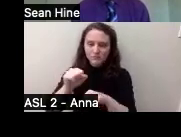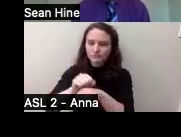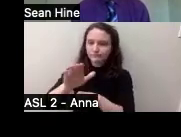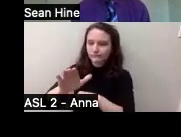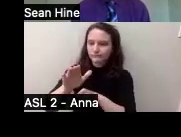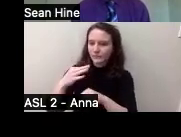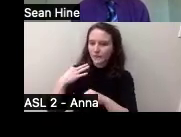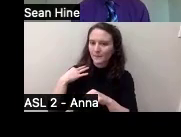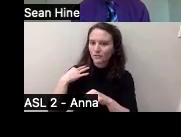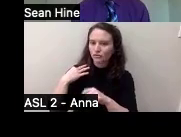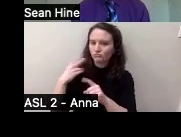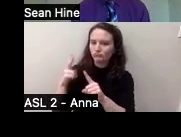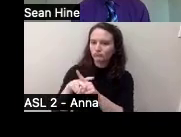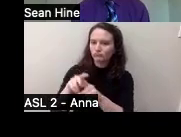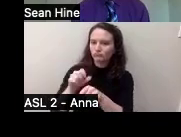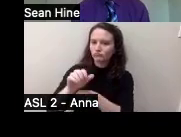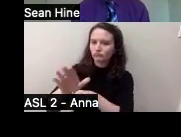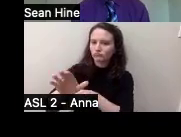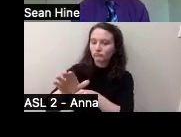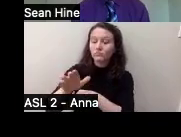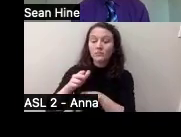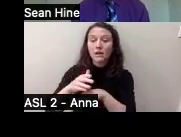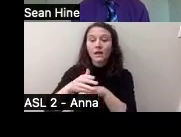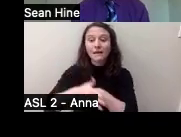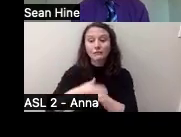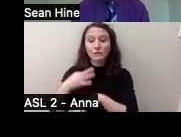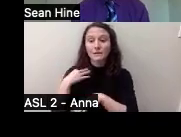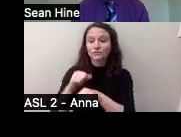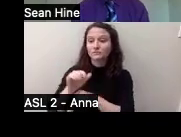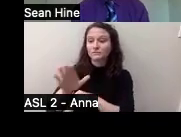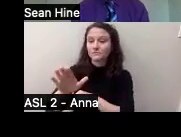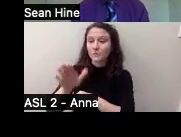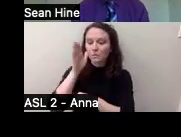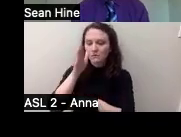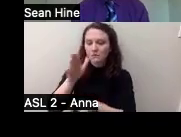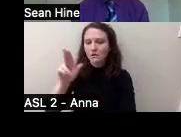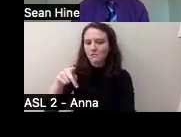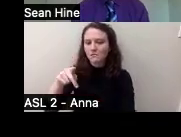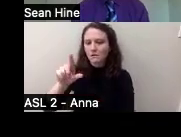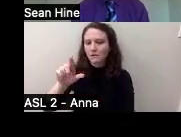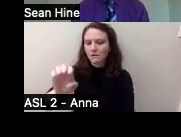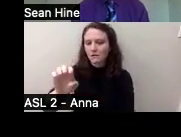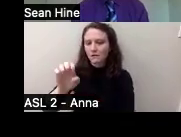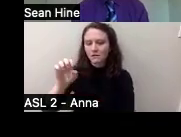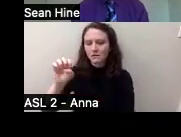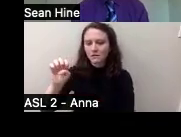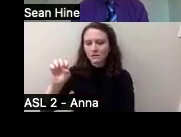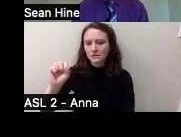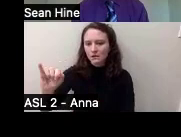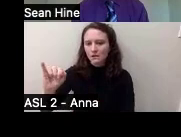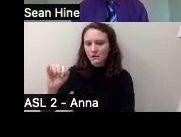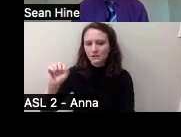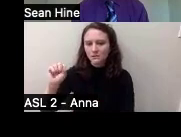and then after the application is submitted they will update their ESI status or they'll receive an extension on their ESI status.